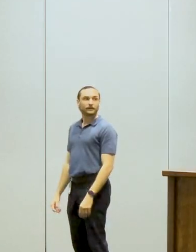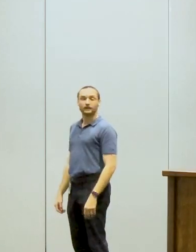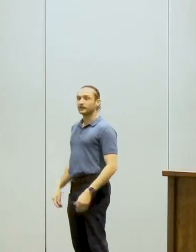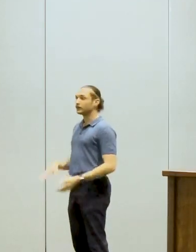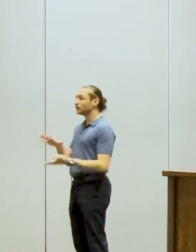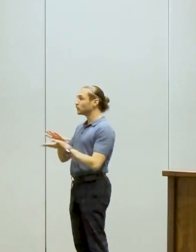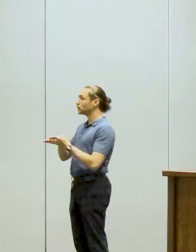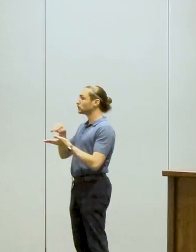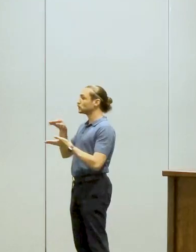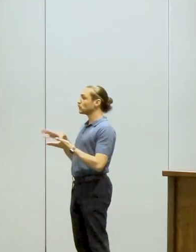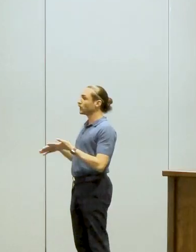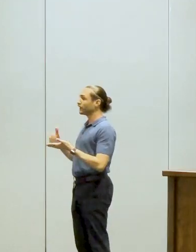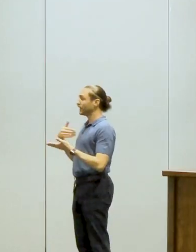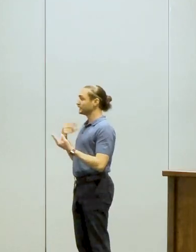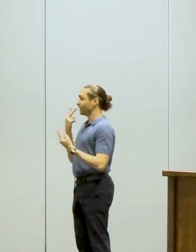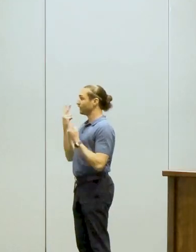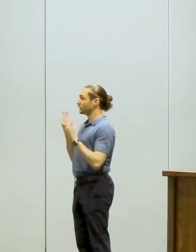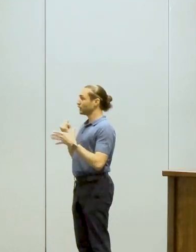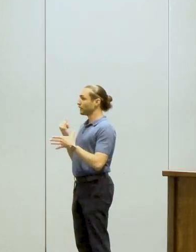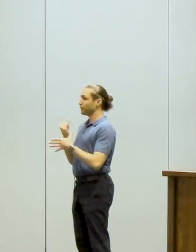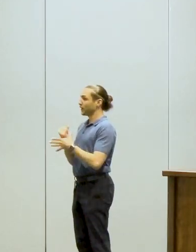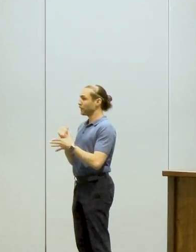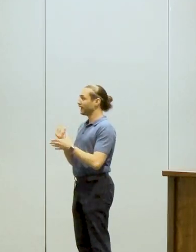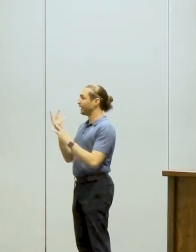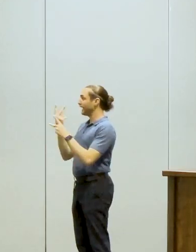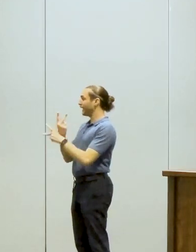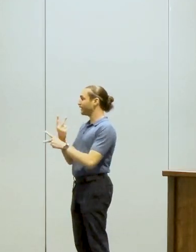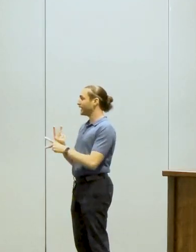impairments navigate a learning world designed primarily for the